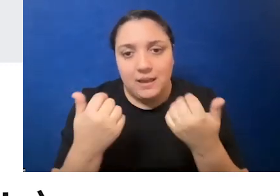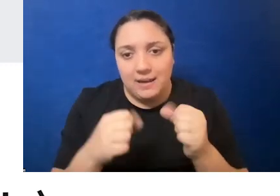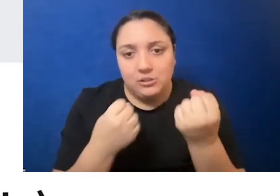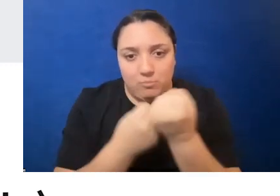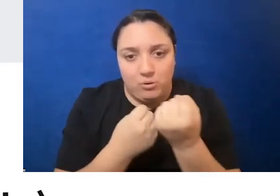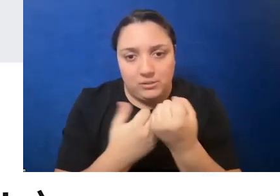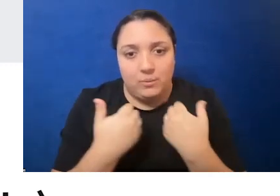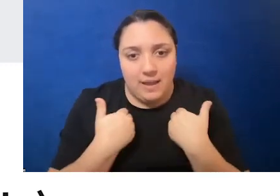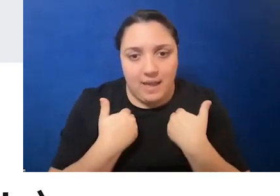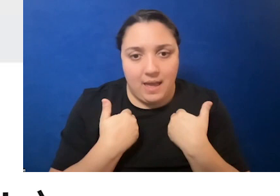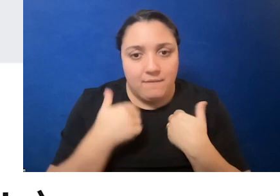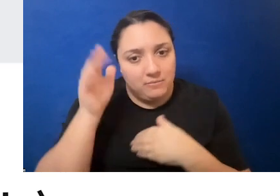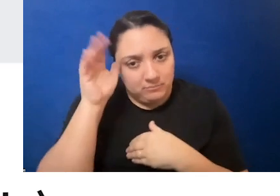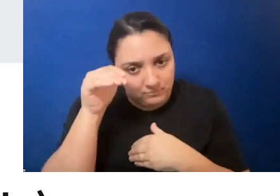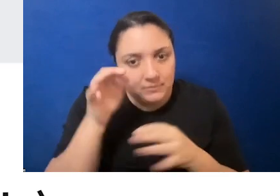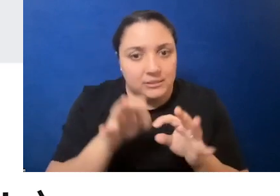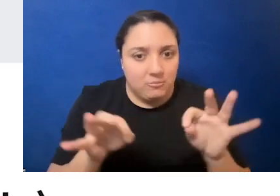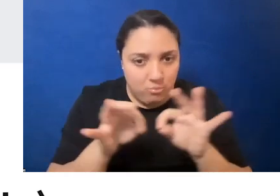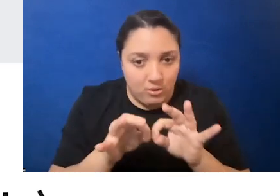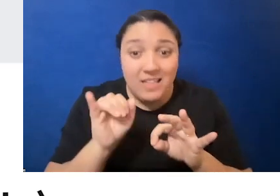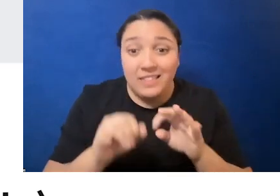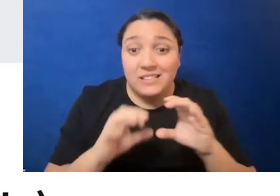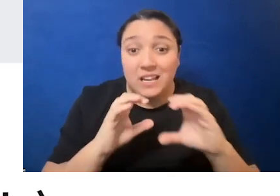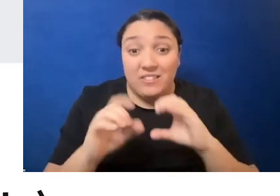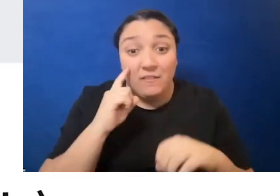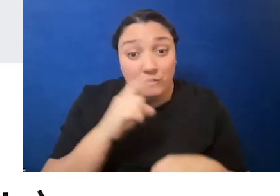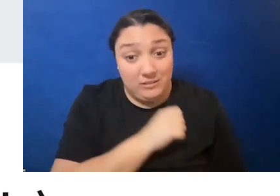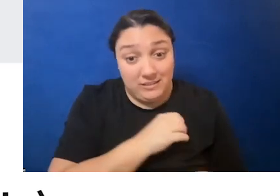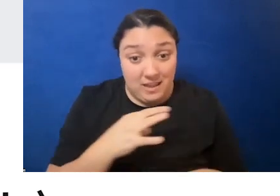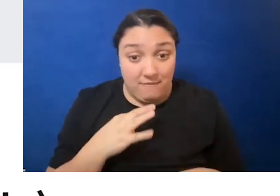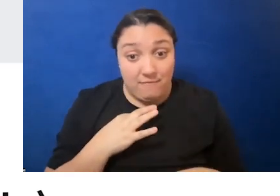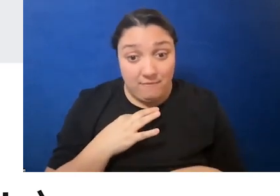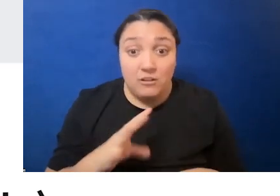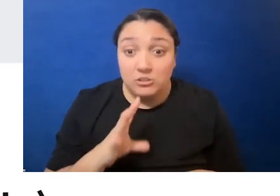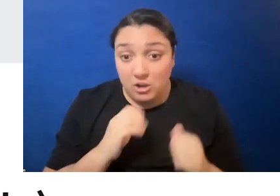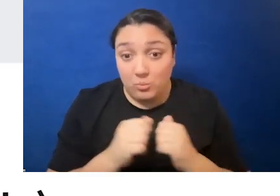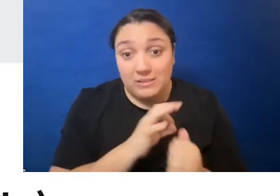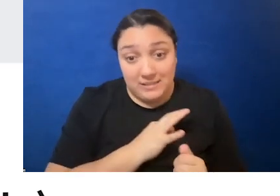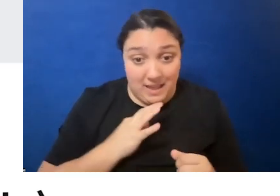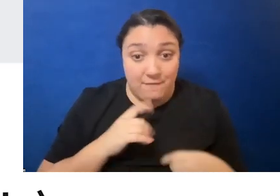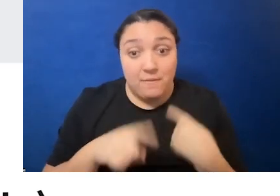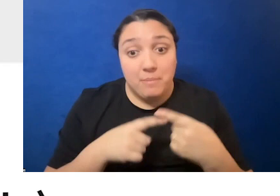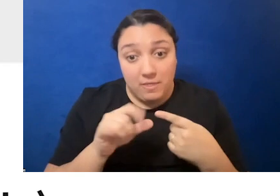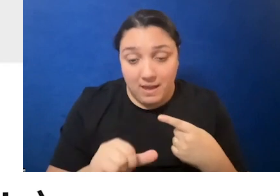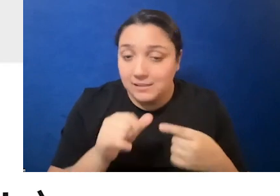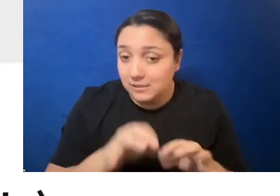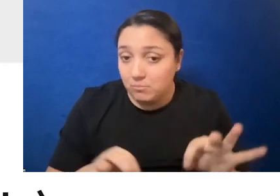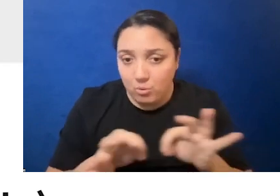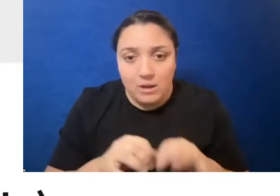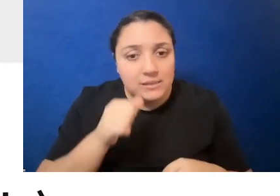AND ANY SUPPORTS THAT WE HAVE WITH FIDELITY IS IMPORTANT. THAT IS A CONVERSATION FOR THE STAFF, TALK TO THE STAFF ABOUT